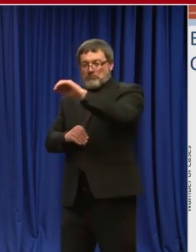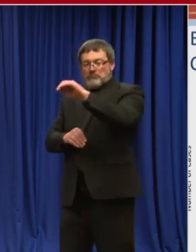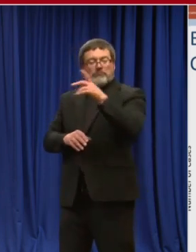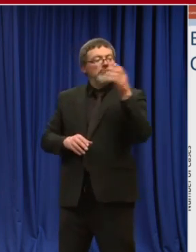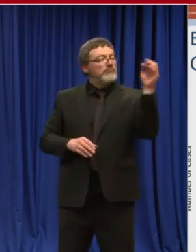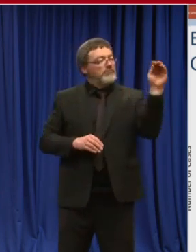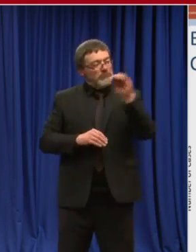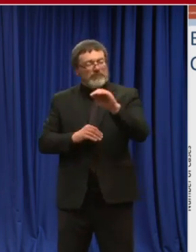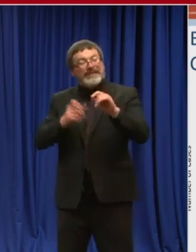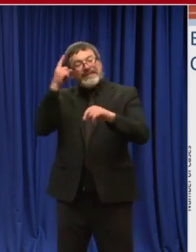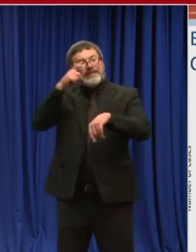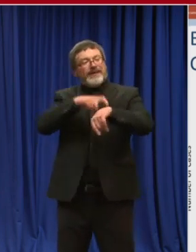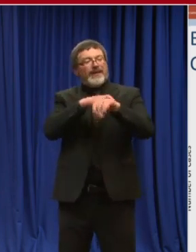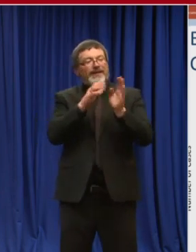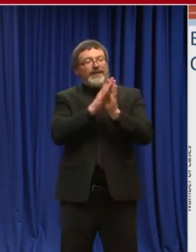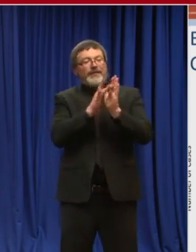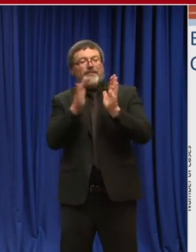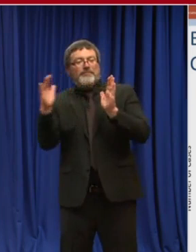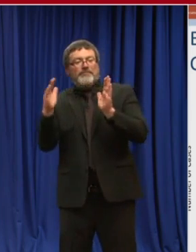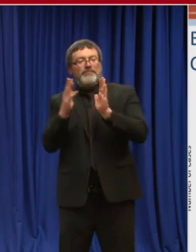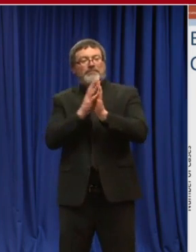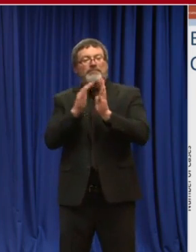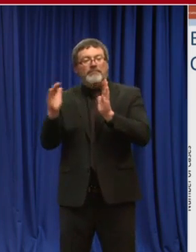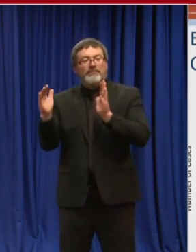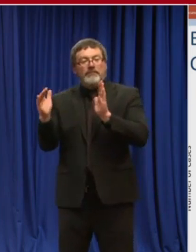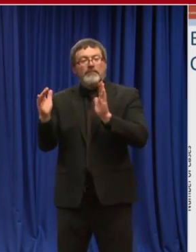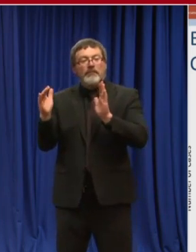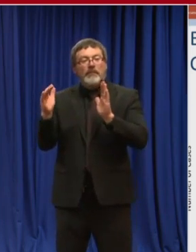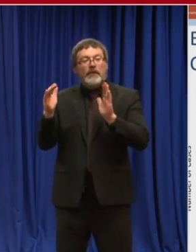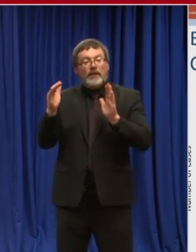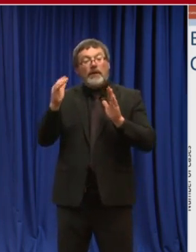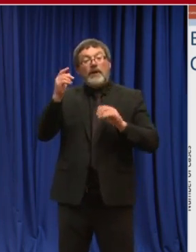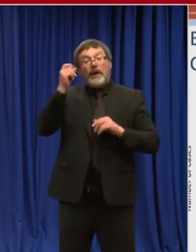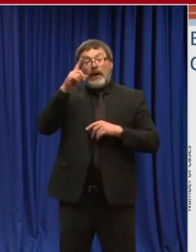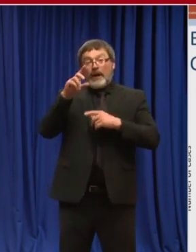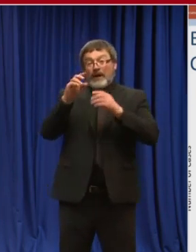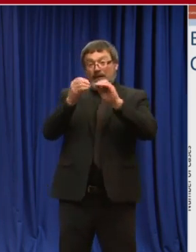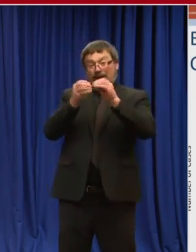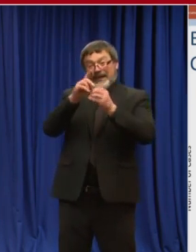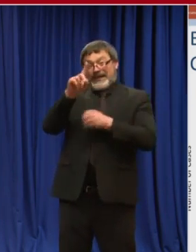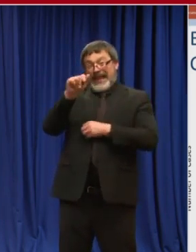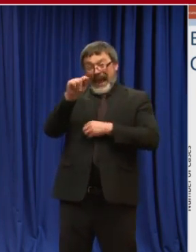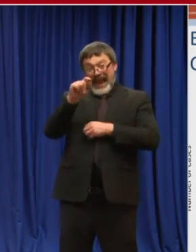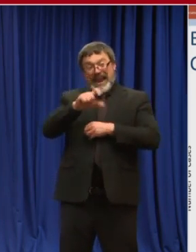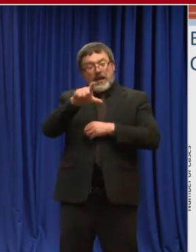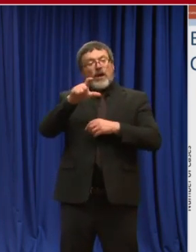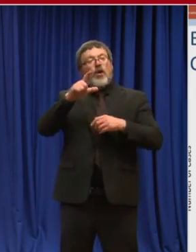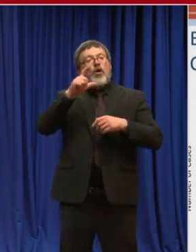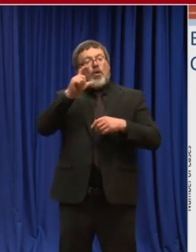AND SO I THINK WHAT YOU’RE GOING TO SEE THIS IS WHAT I WAS REFERRING TO EARLIER THAT YOU’RE GOING TO SEE NATURAL VARIATION IN THESE NUMBERS.